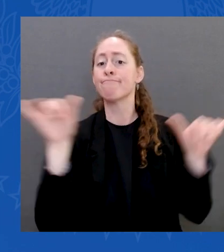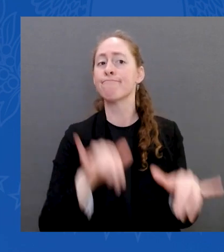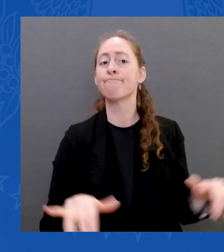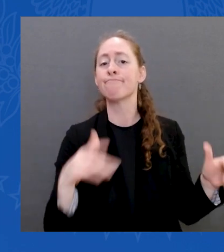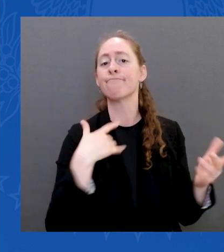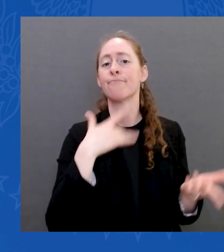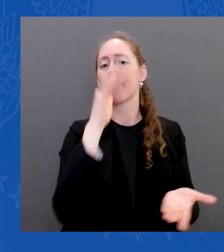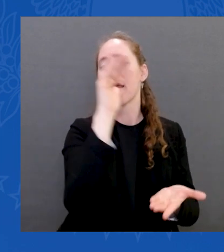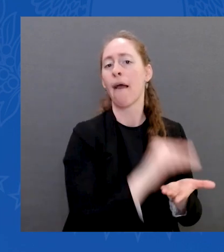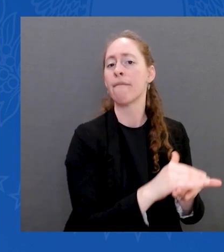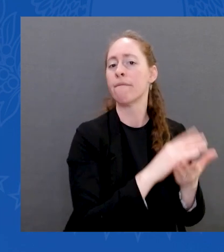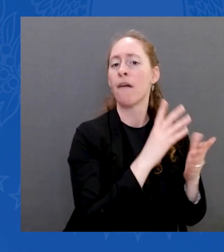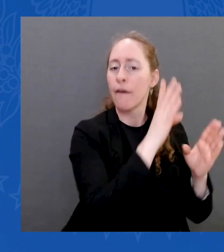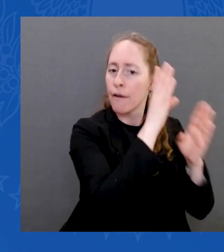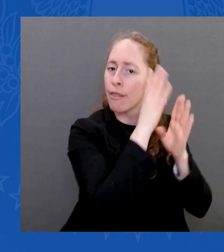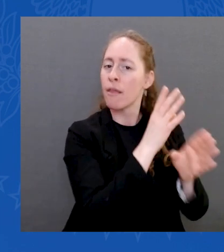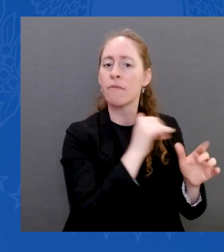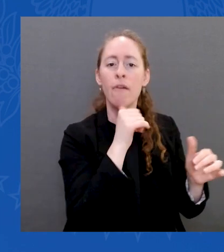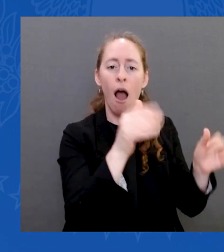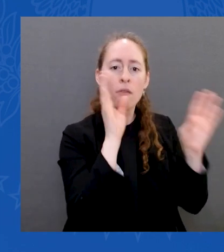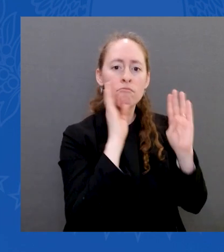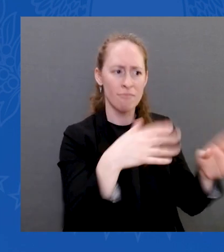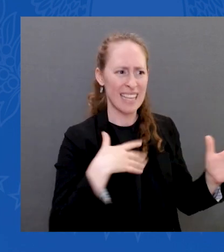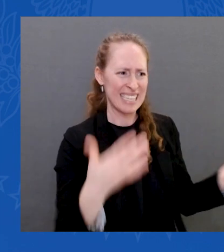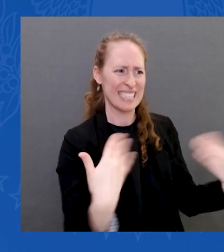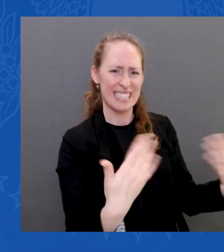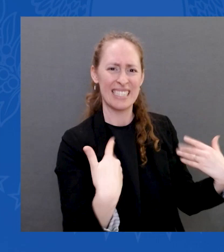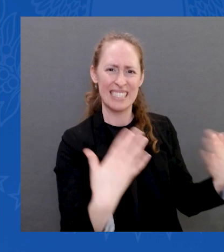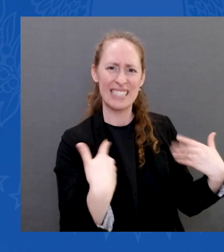That investment would more than double the current funding of Title I schools.